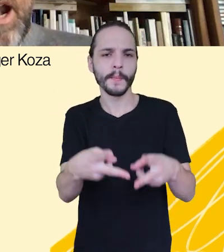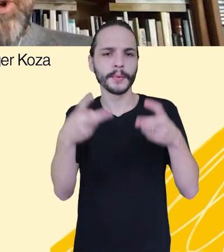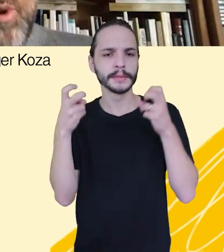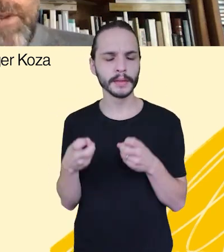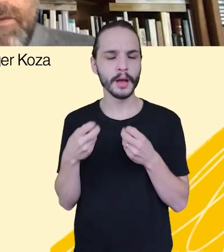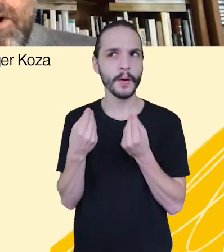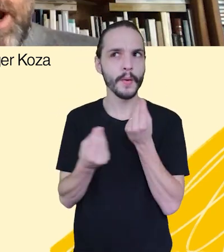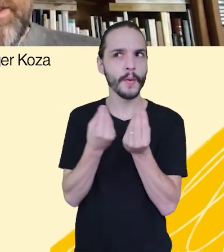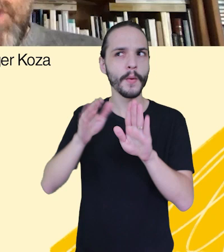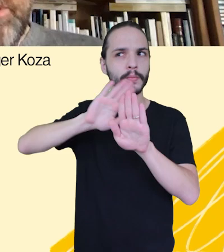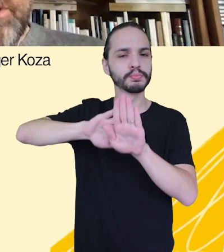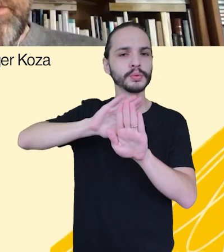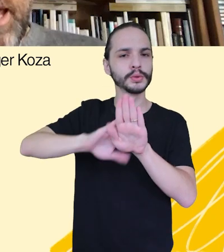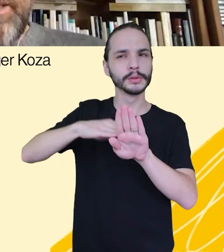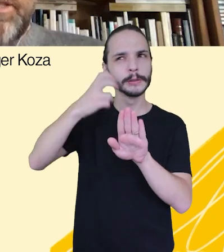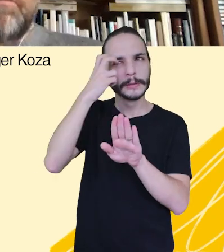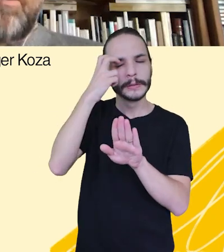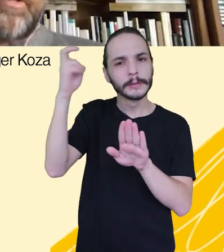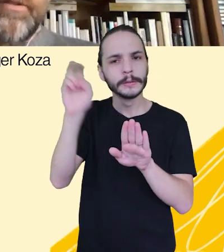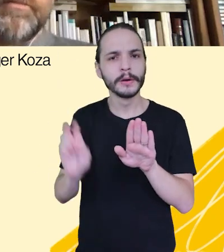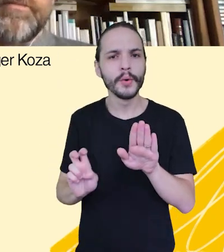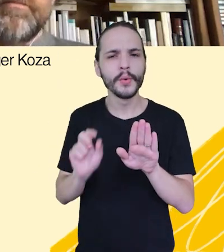What are you looking for at the moment of the editing moment?